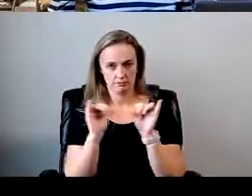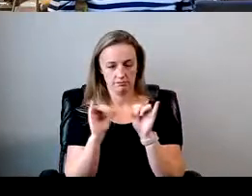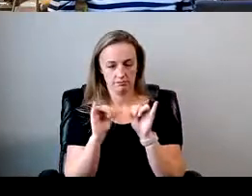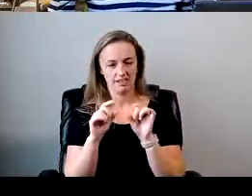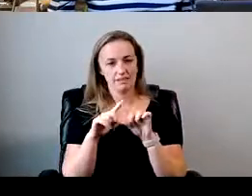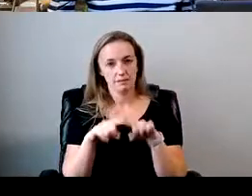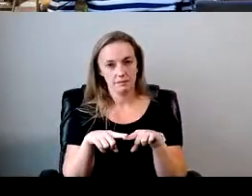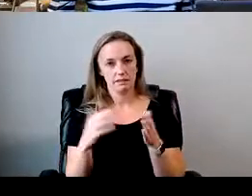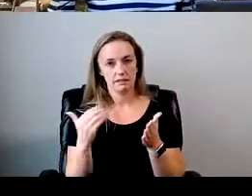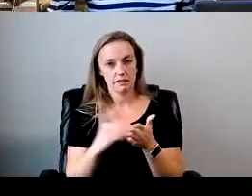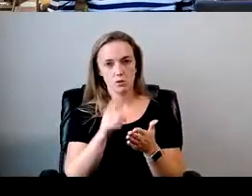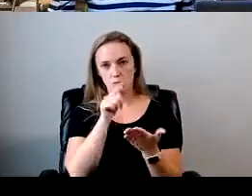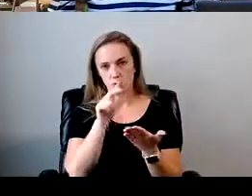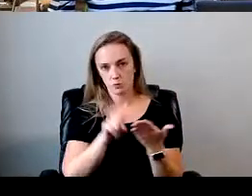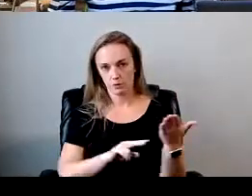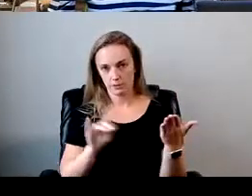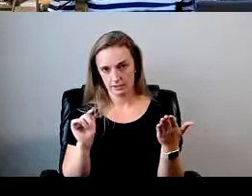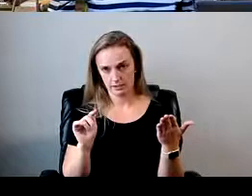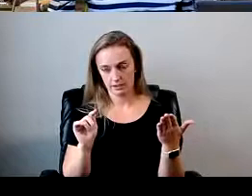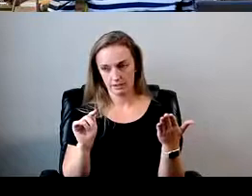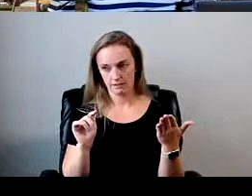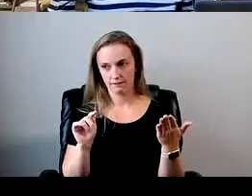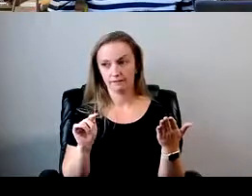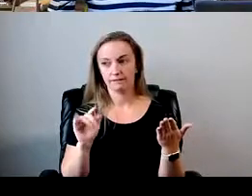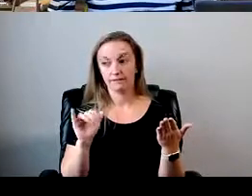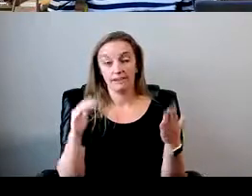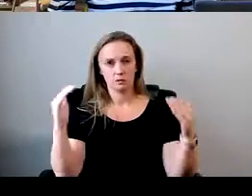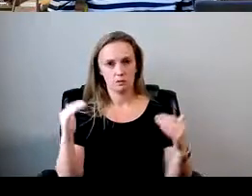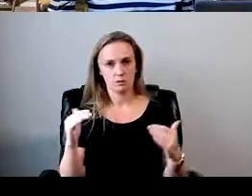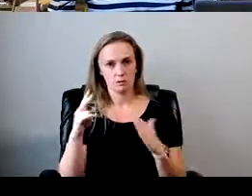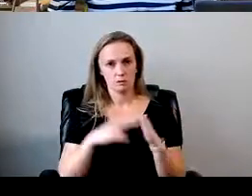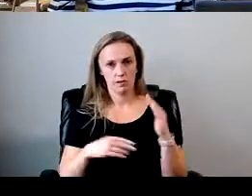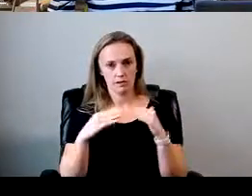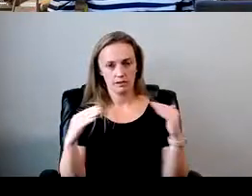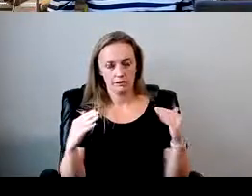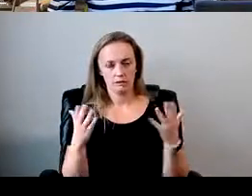what your audience is and that lower reading level, we do recommend that you use a larger font.